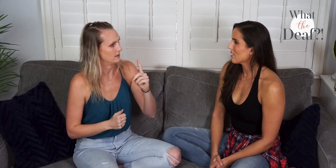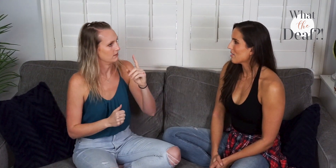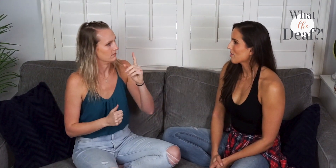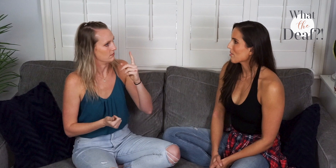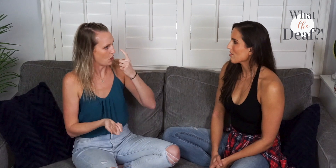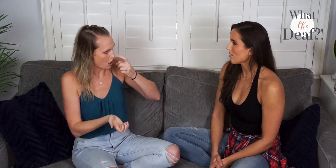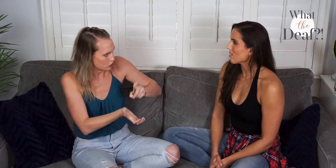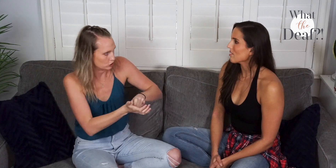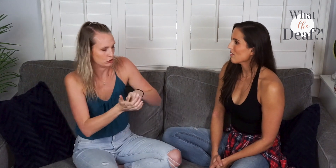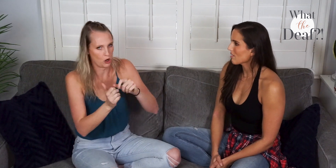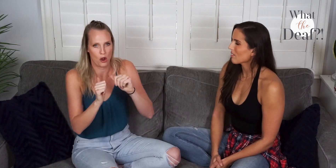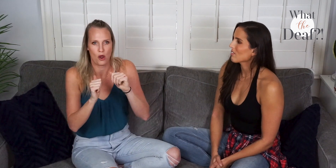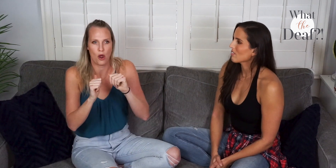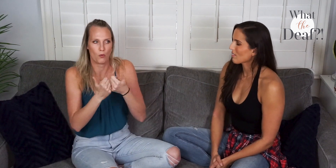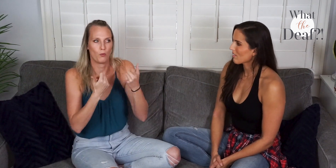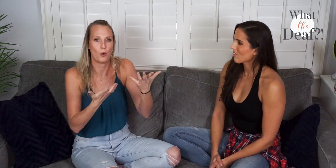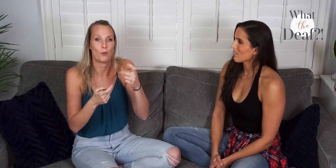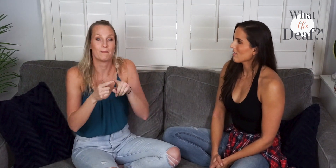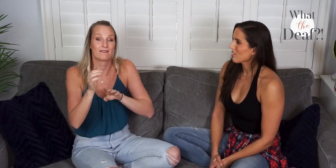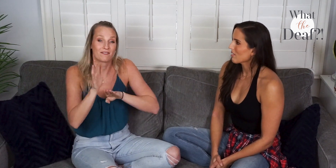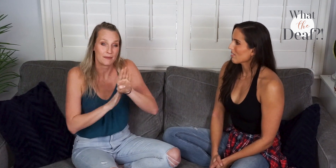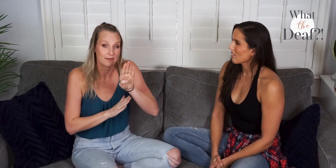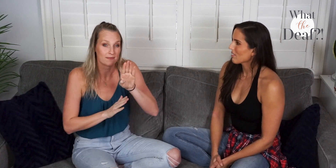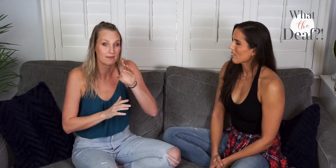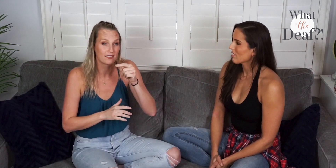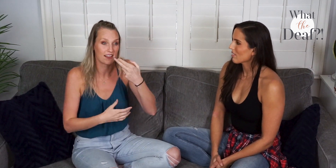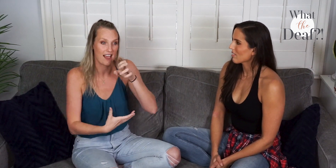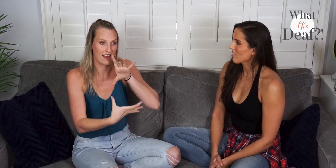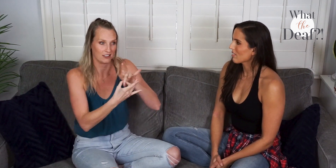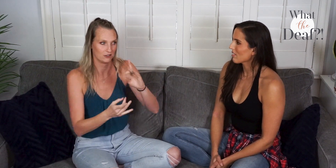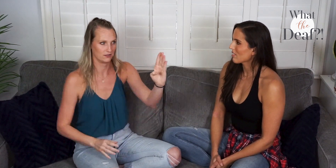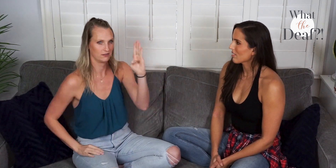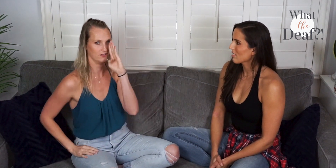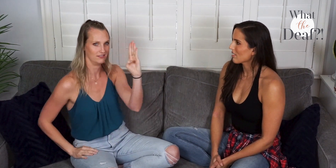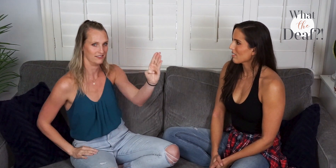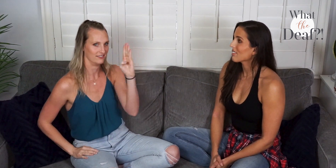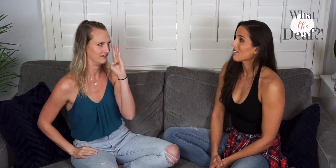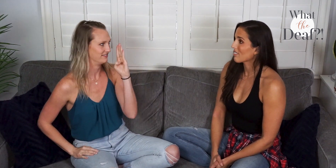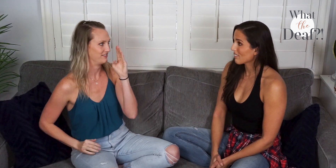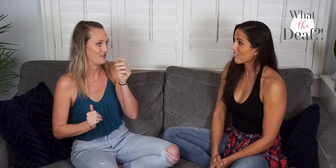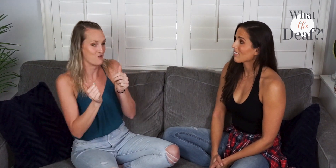he really acknowledged how he wanted to develop the connection between him and I,